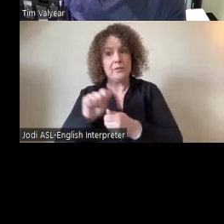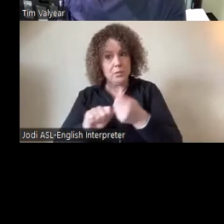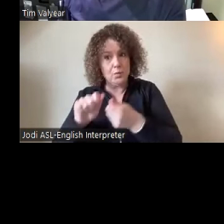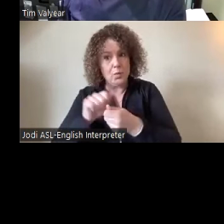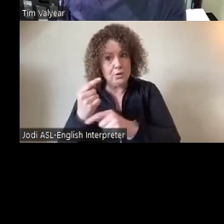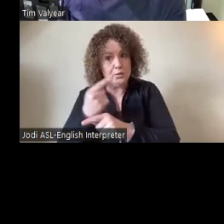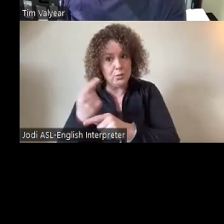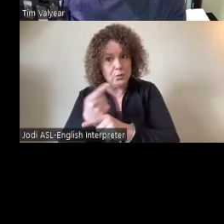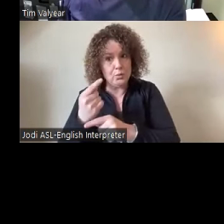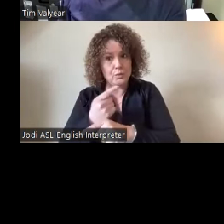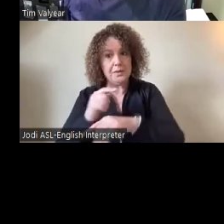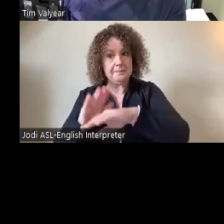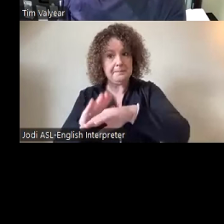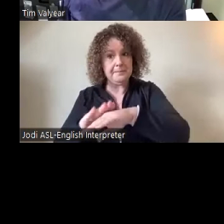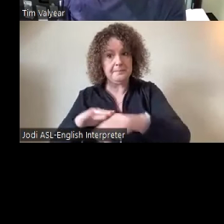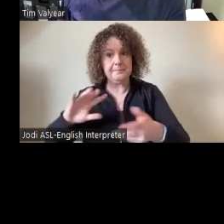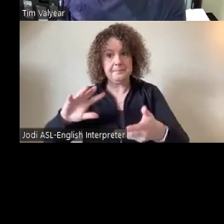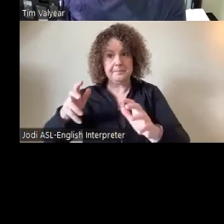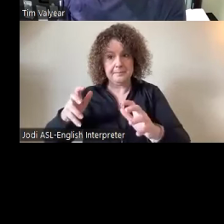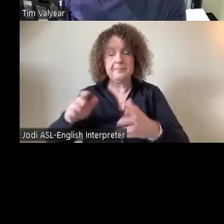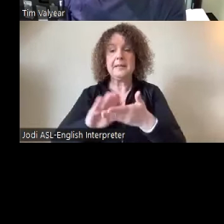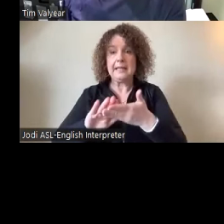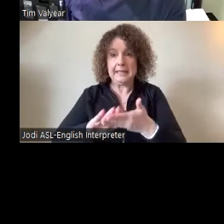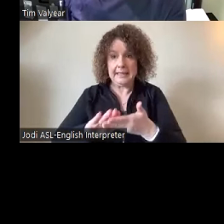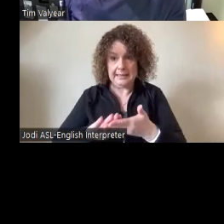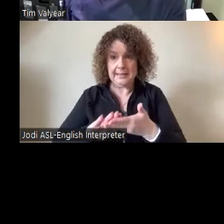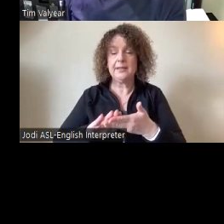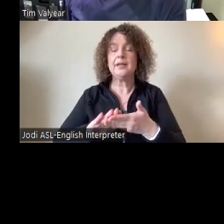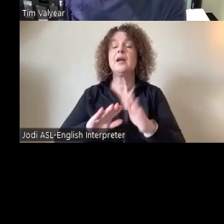gowns that we use in clinical settings. They need